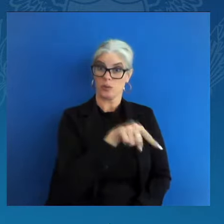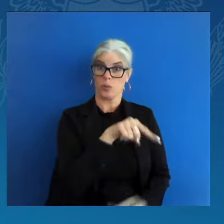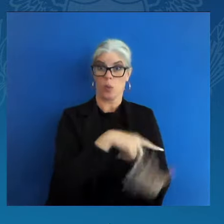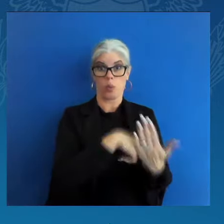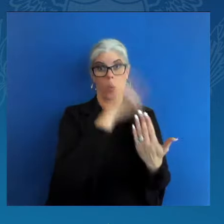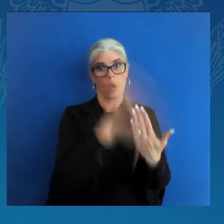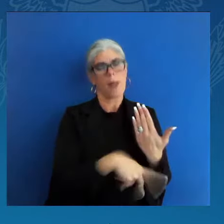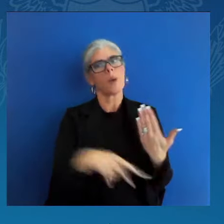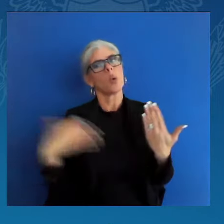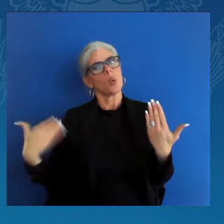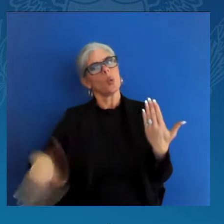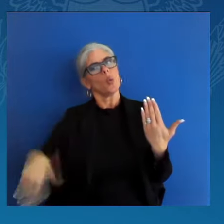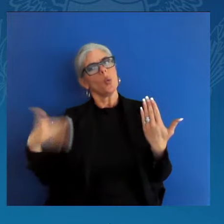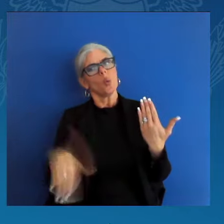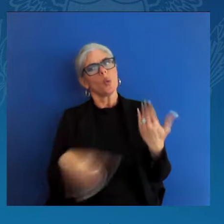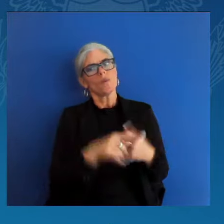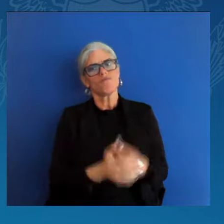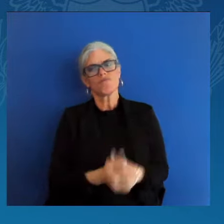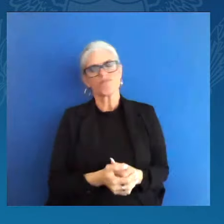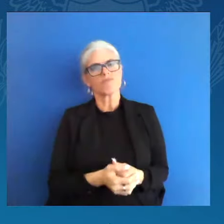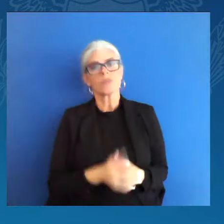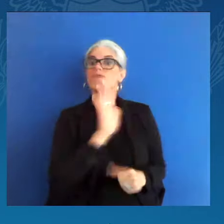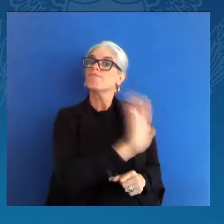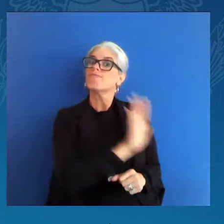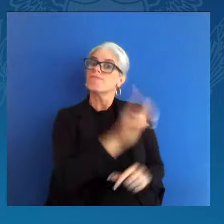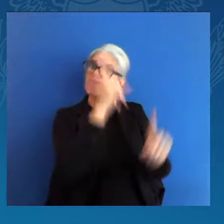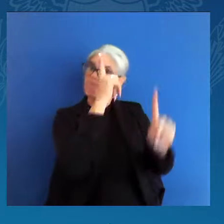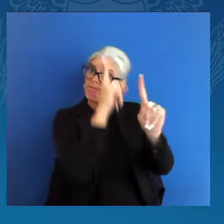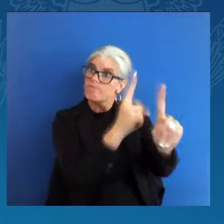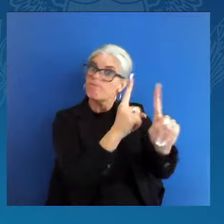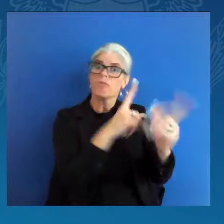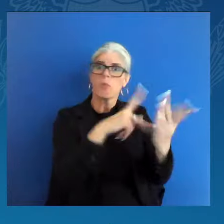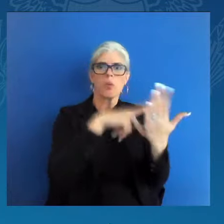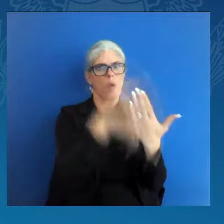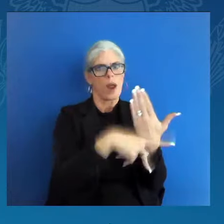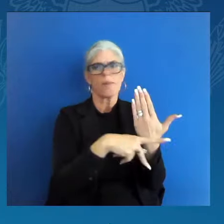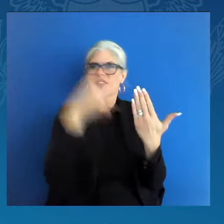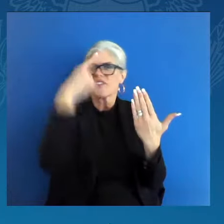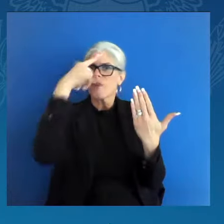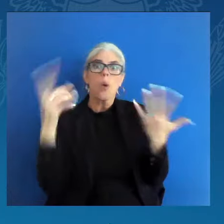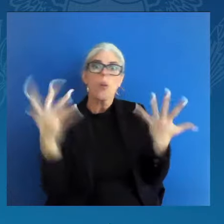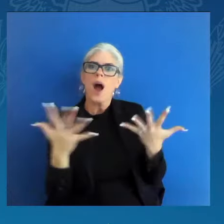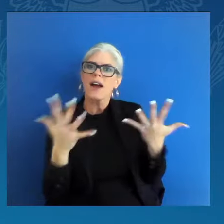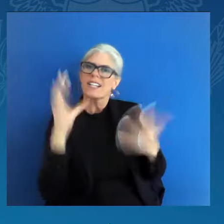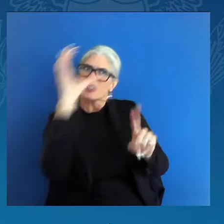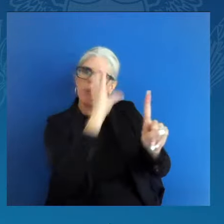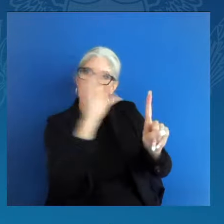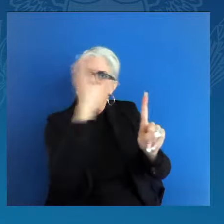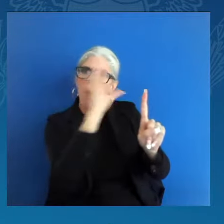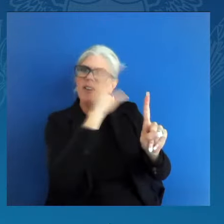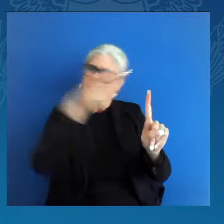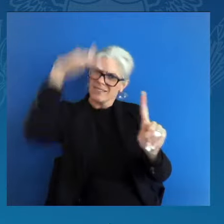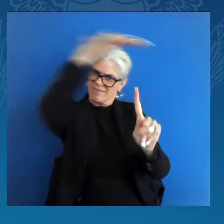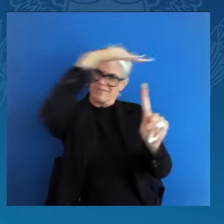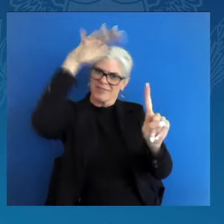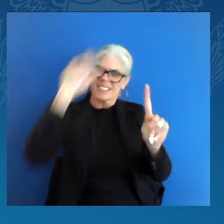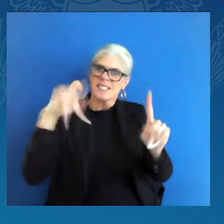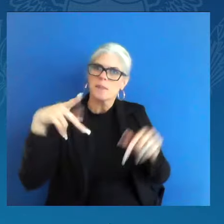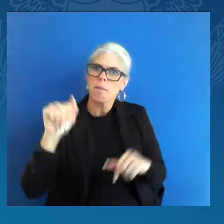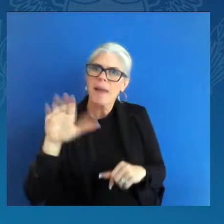the United States will return astronauts to the lunar surface. We will establish the first lunar base camp